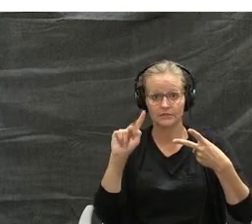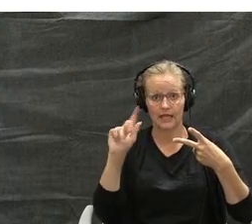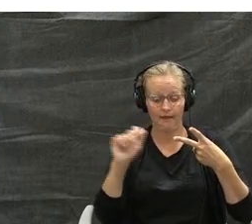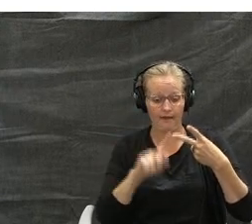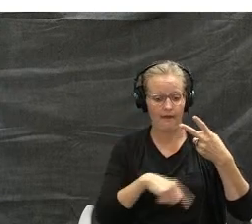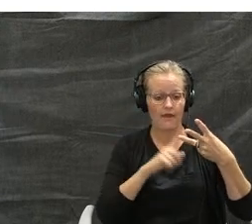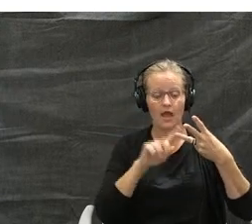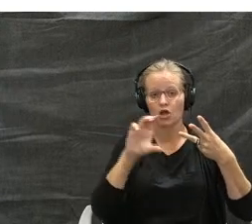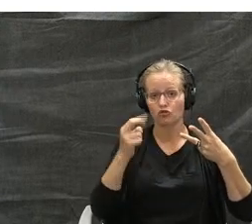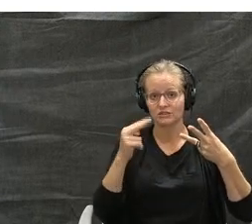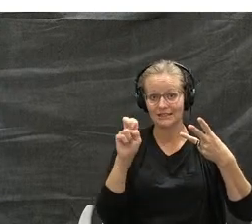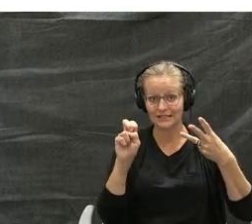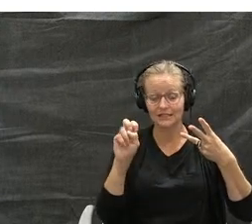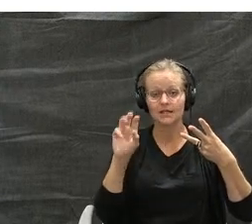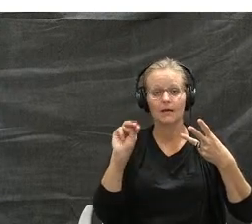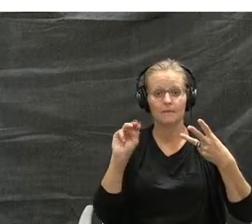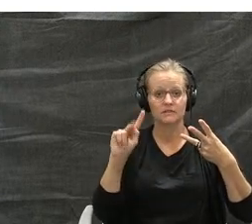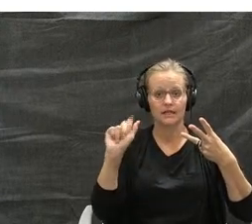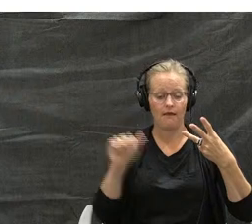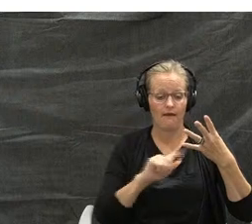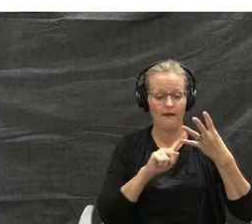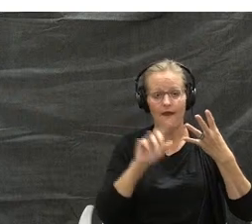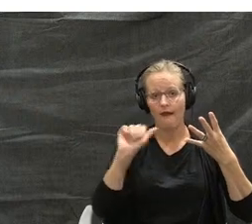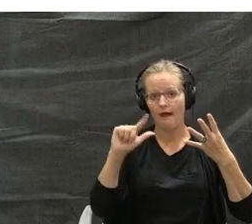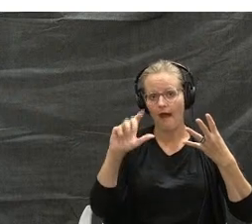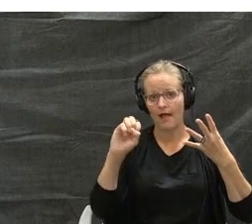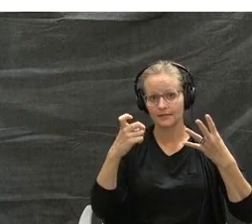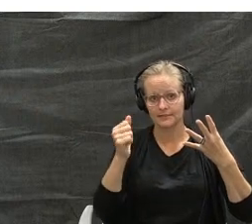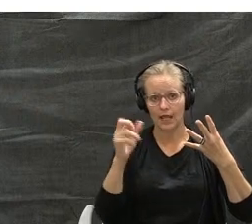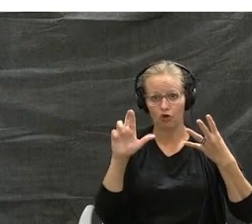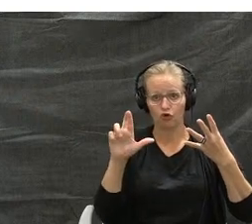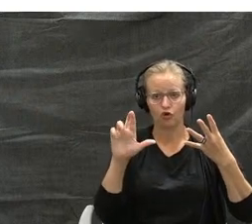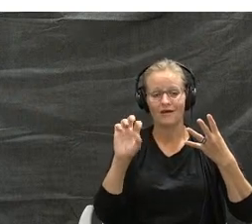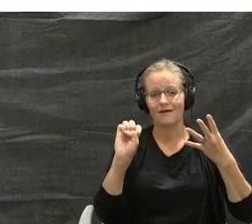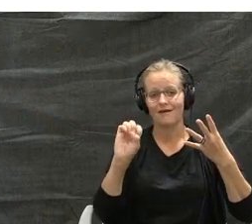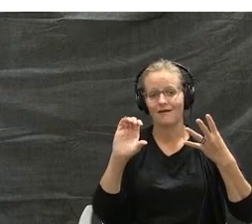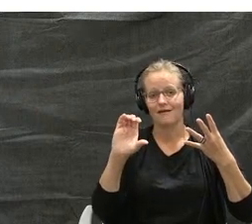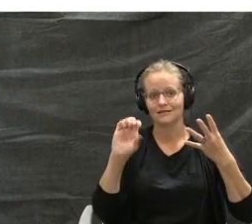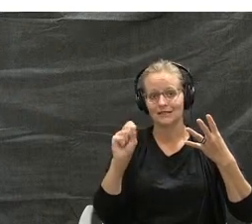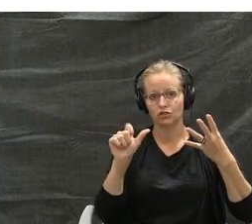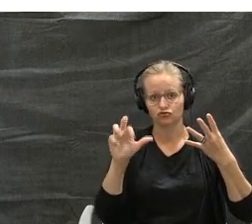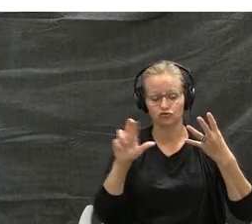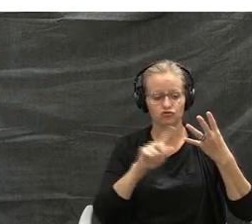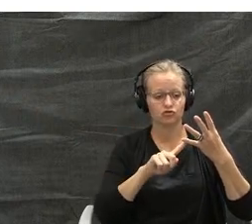Zubkov, Excel, sure, Jill Native Minne Tonka Todd simning of